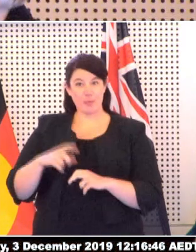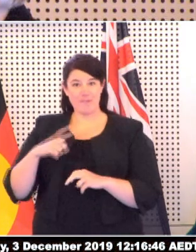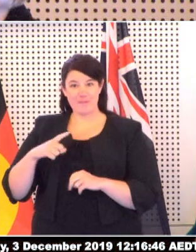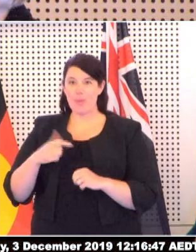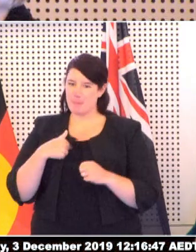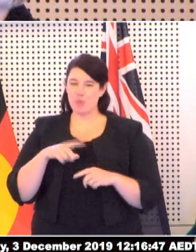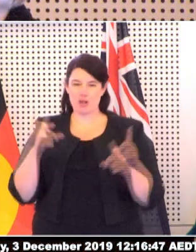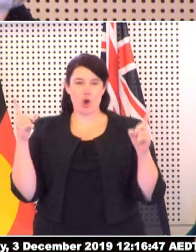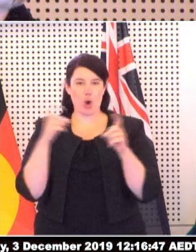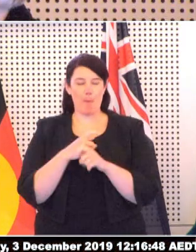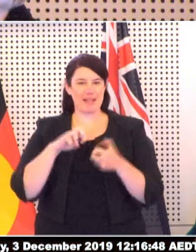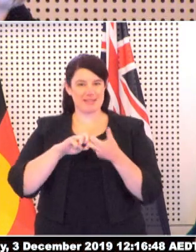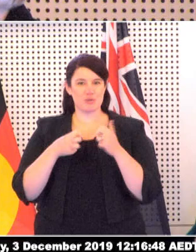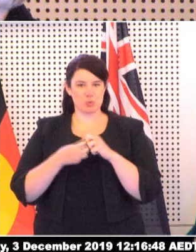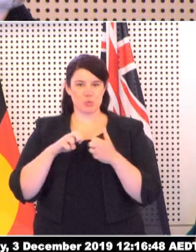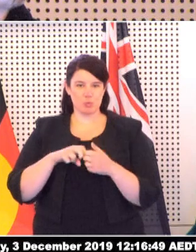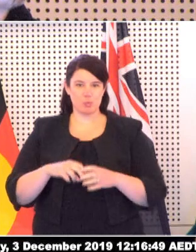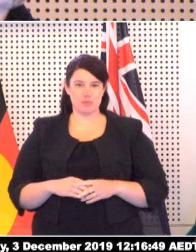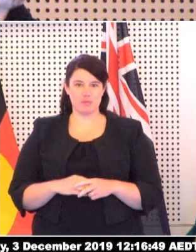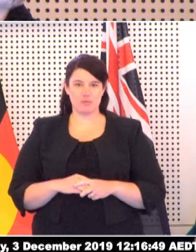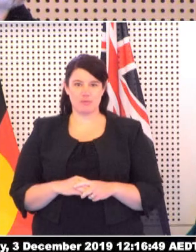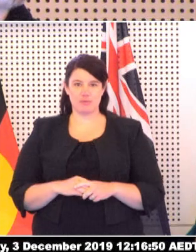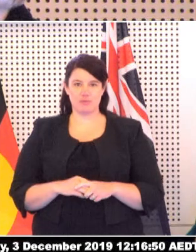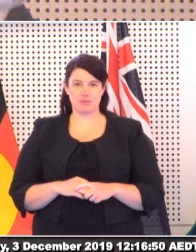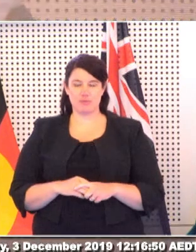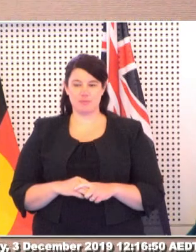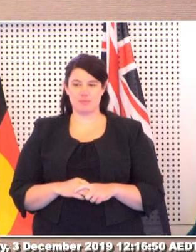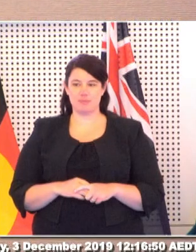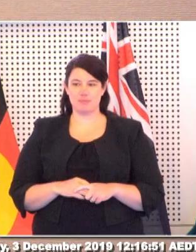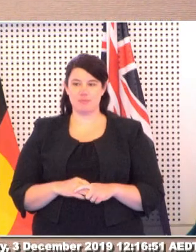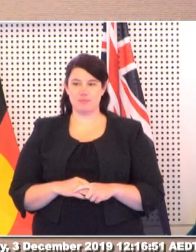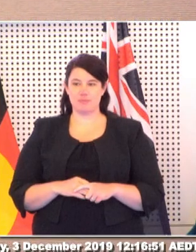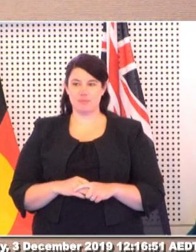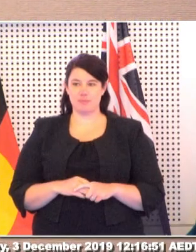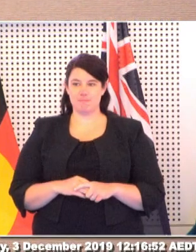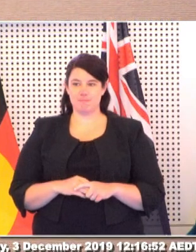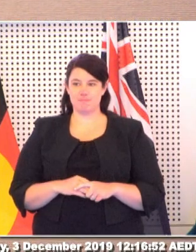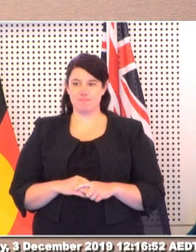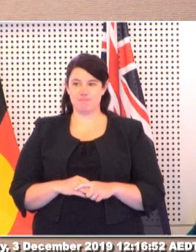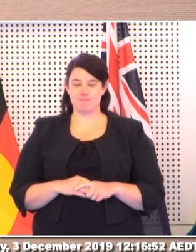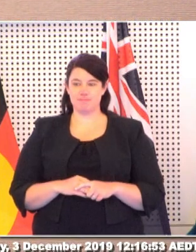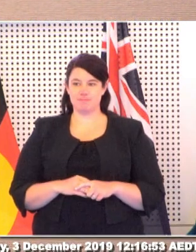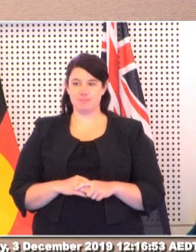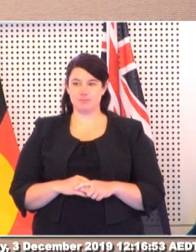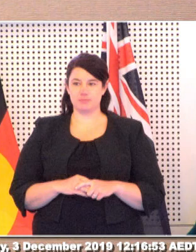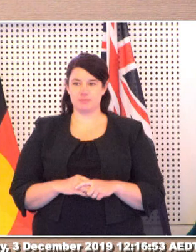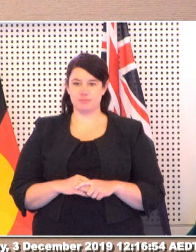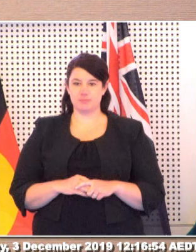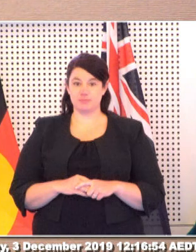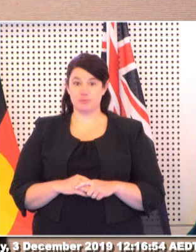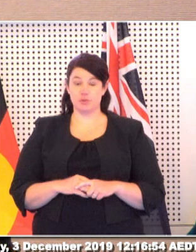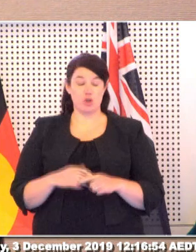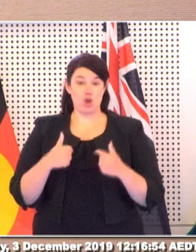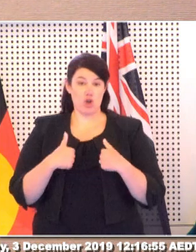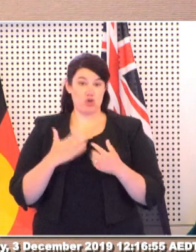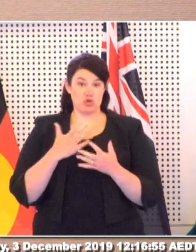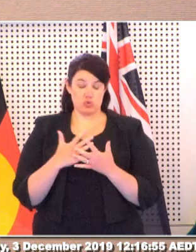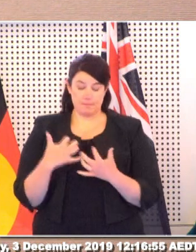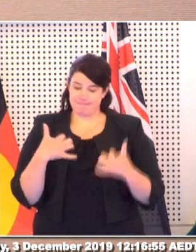And I think – I – I was – I was absolutely delighted to be asked to speak to you and